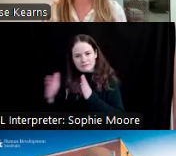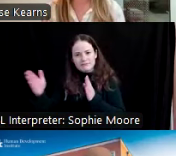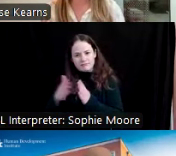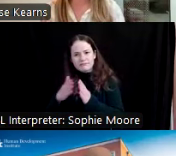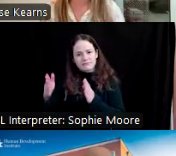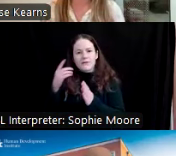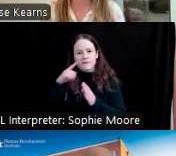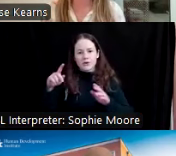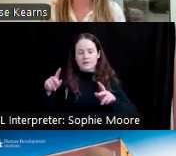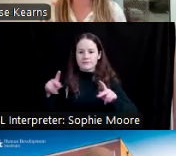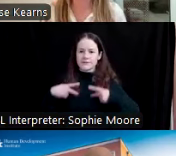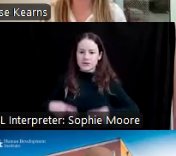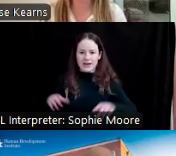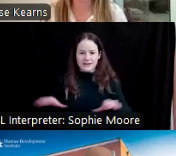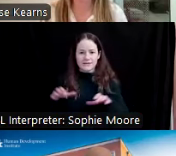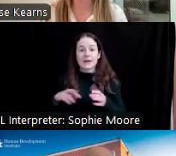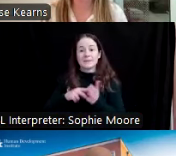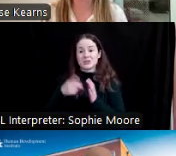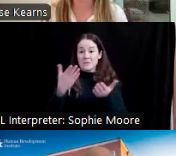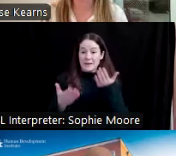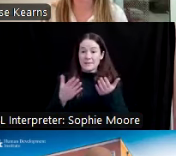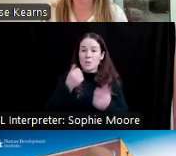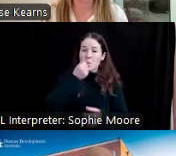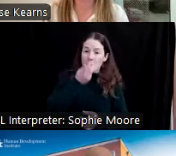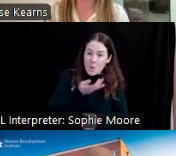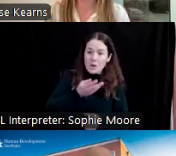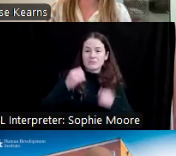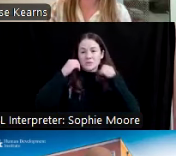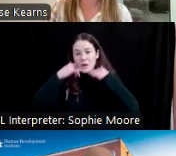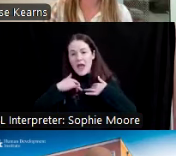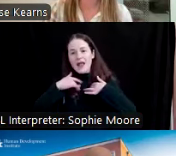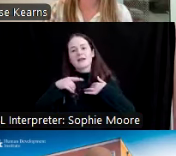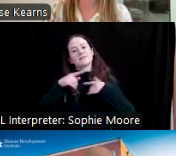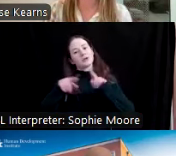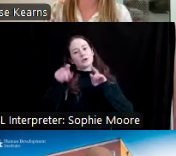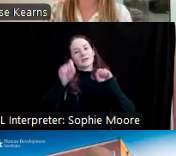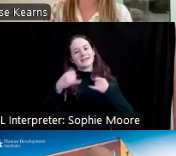still able to talk and you're still able to carry on a conversation. So those are some good parameters there and there's